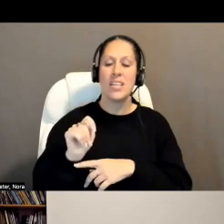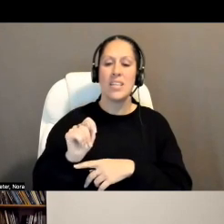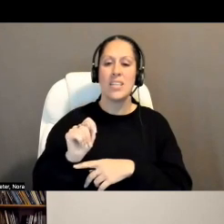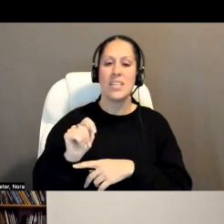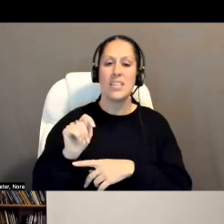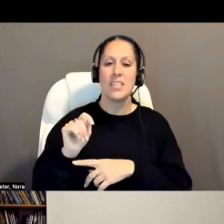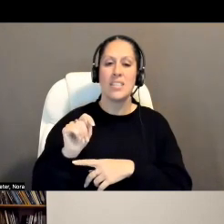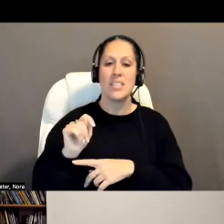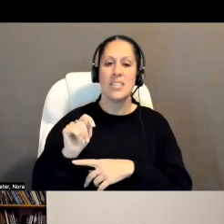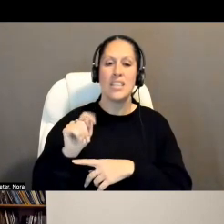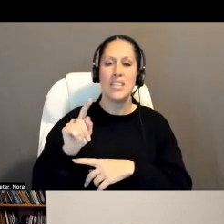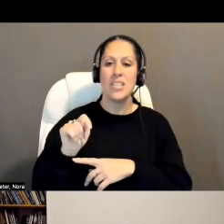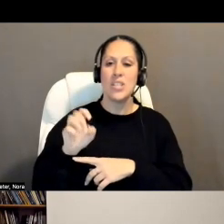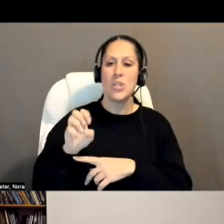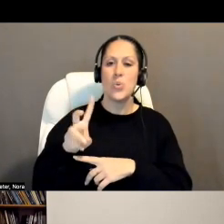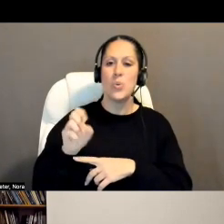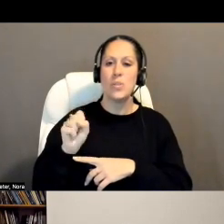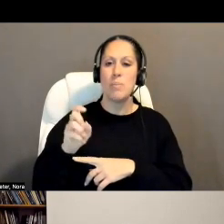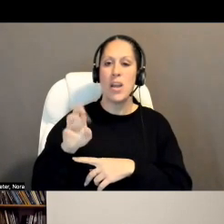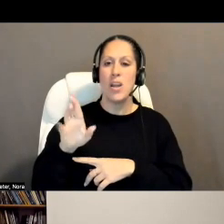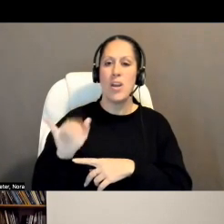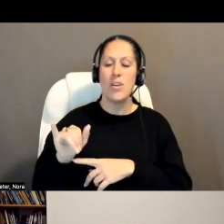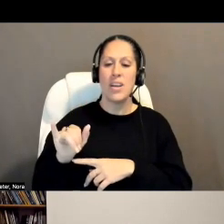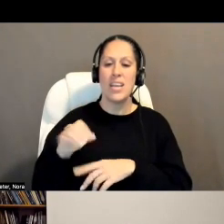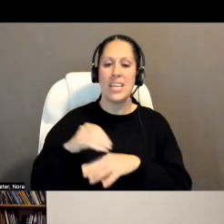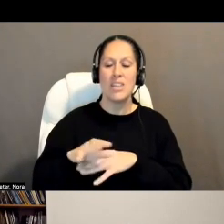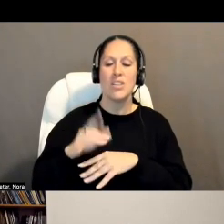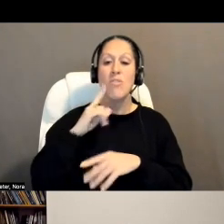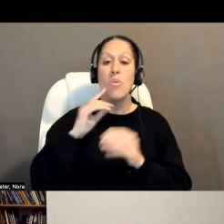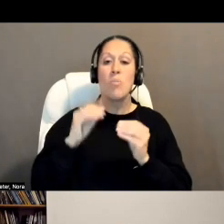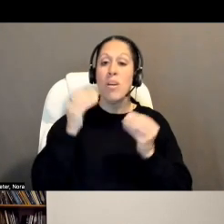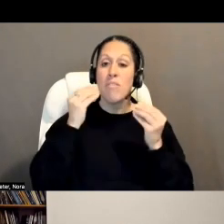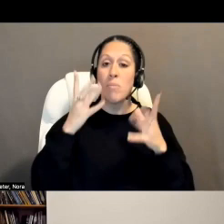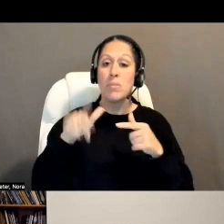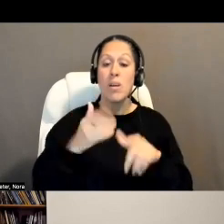Tewksbury Cultural Councils. For more information about our programs, or to